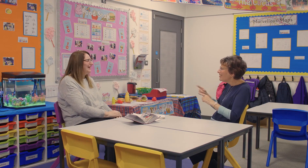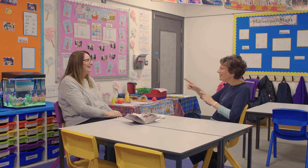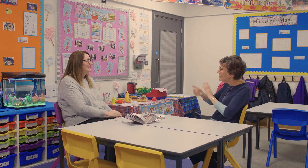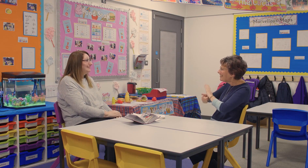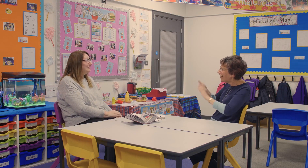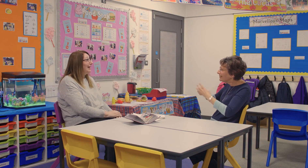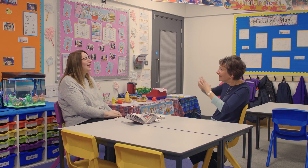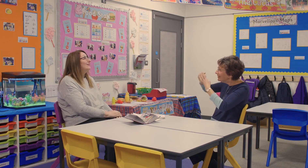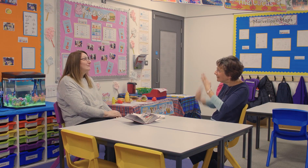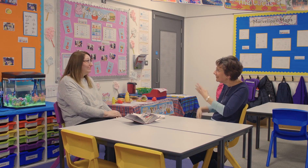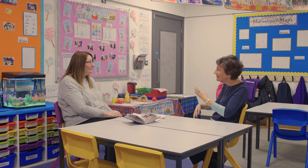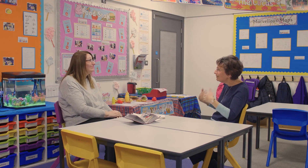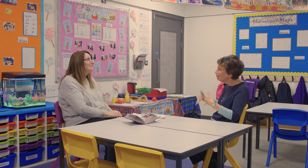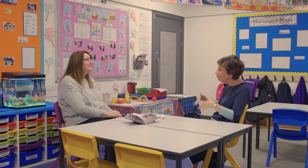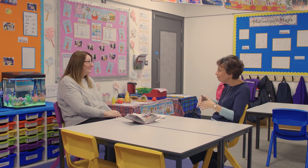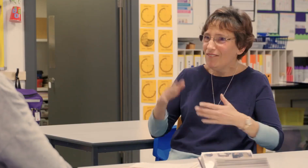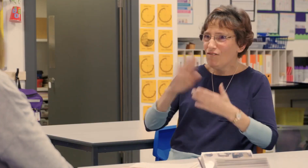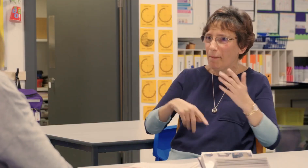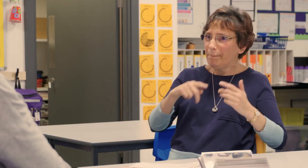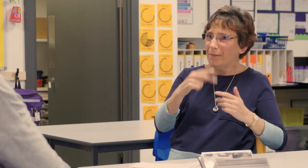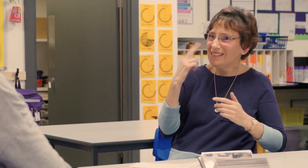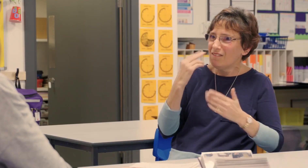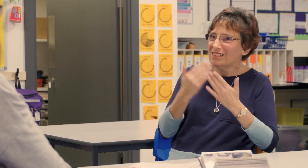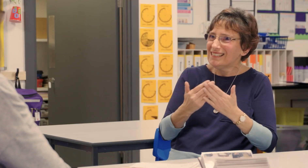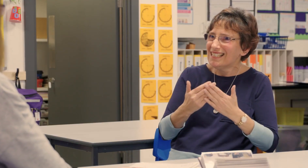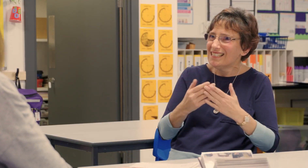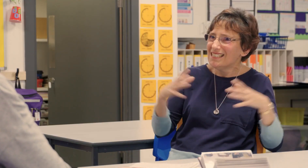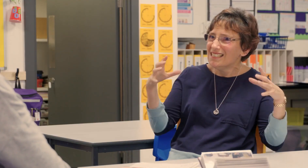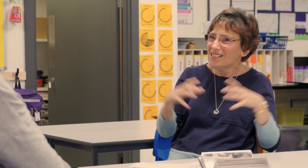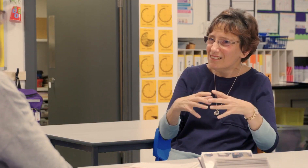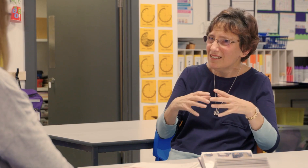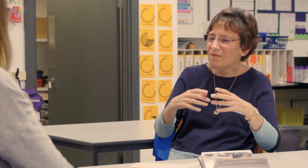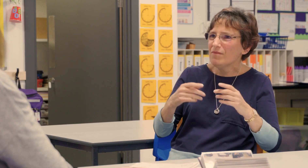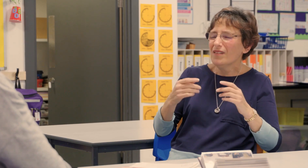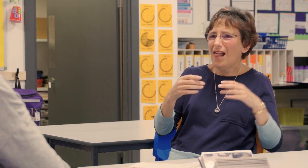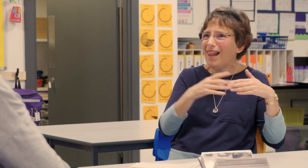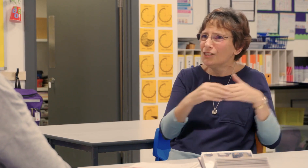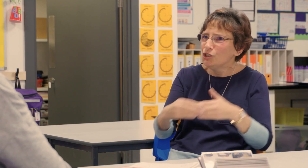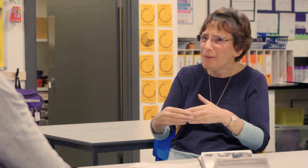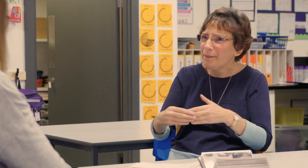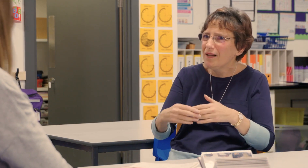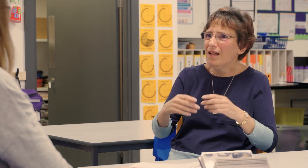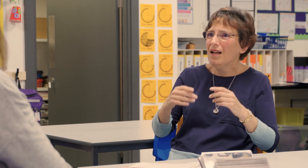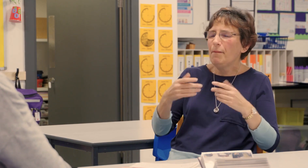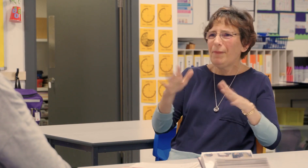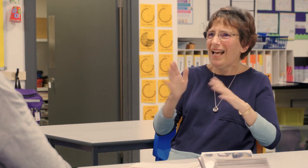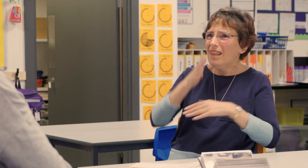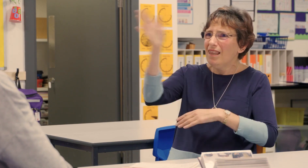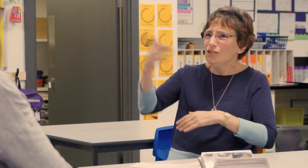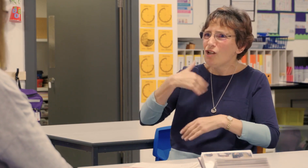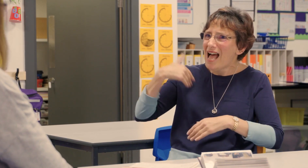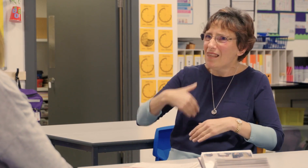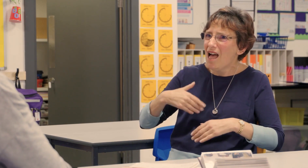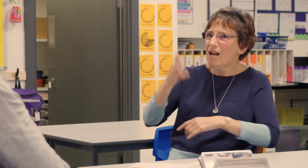You bring to the role all these amazing skills, bringing together the Deaf Studies team, your leadership and the work you've done out in China,